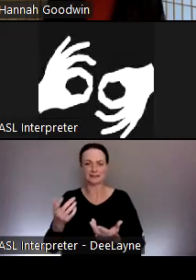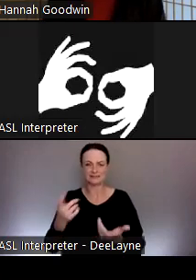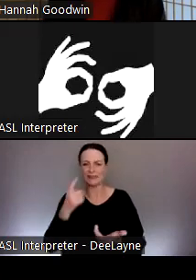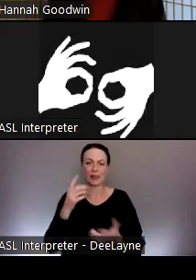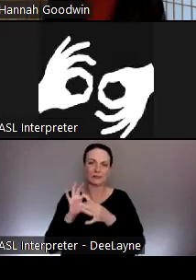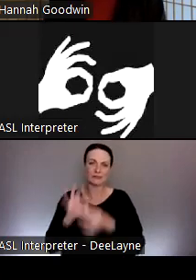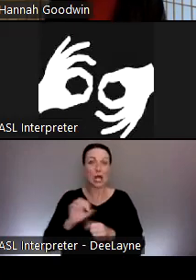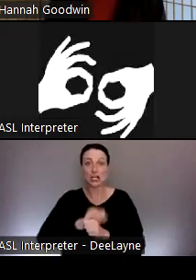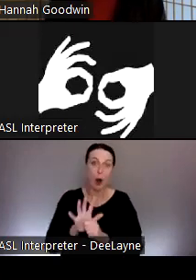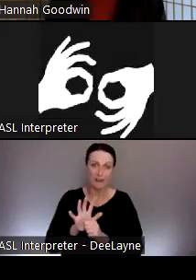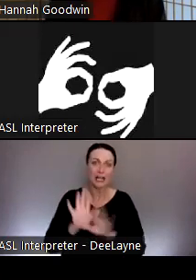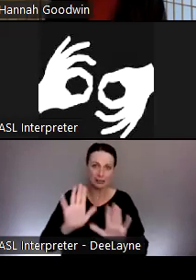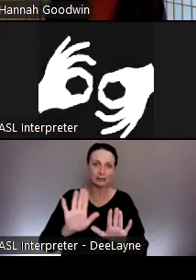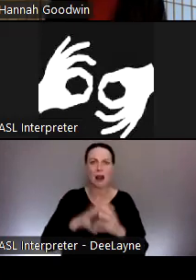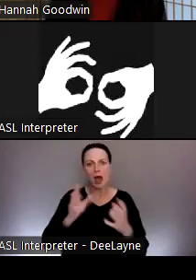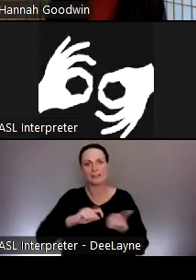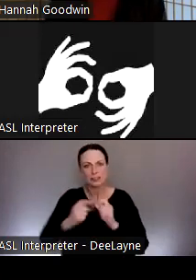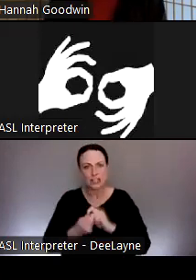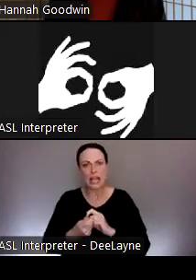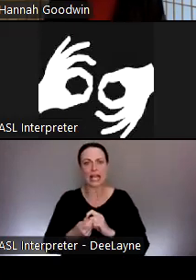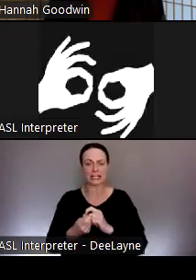there was a lot of change and a lot of rebuilding in the field.